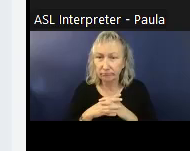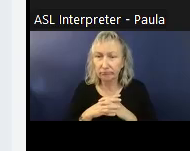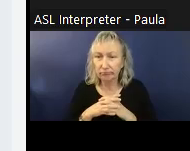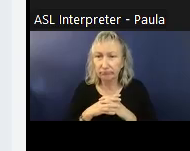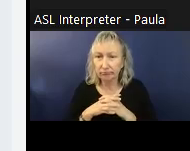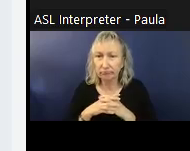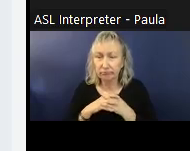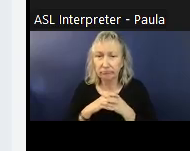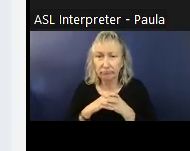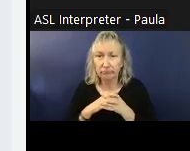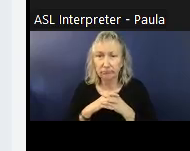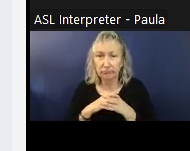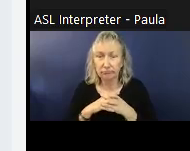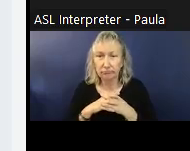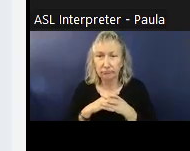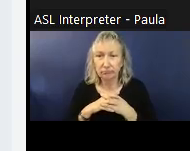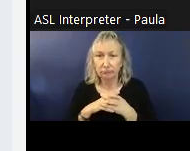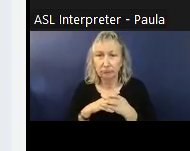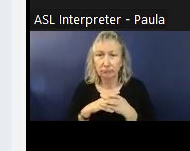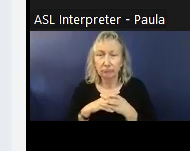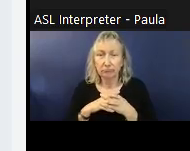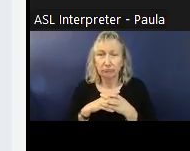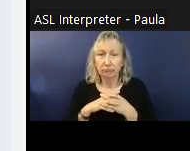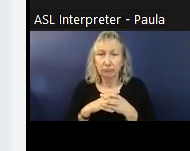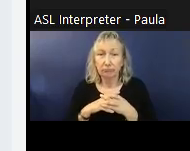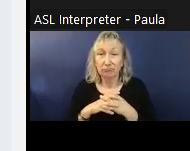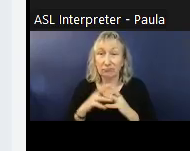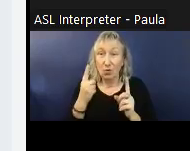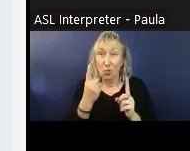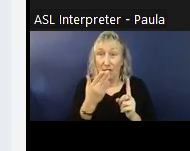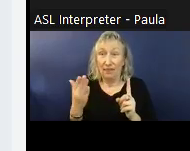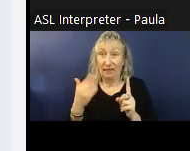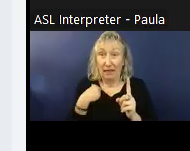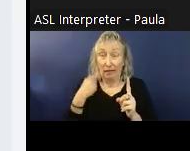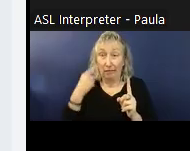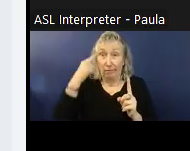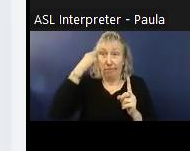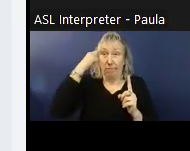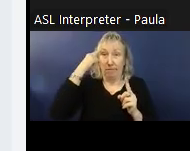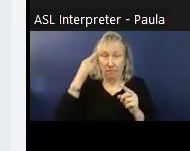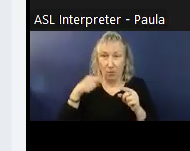I think 1, I mean, one comment that I would have that comes